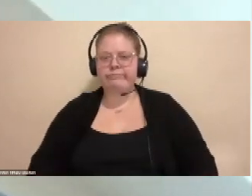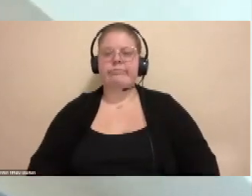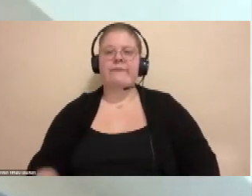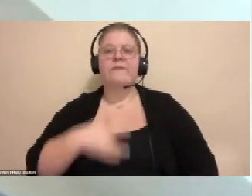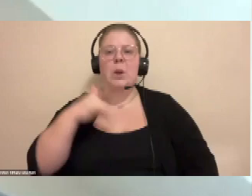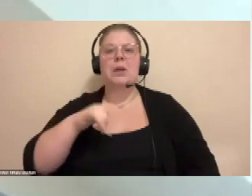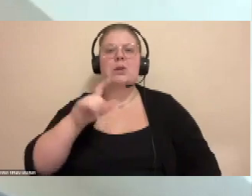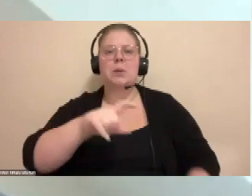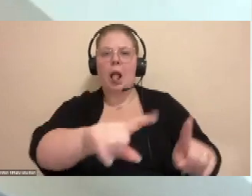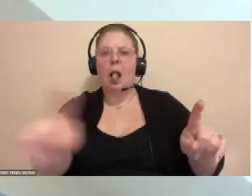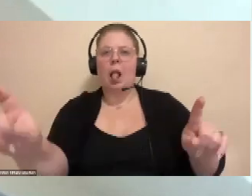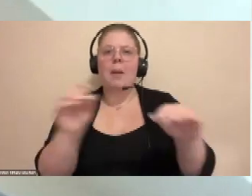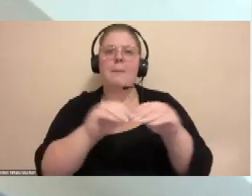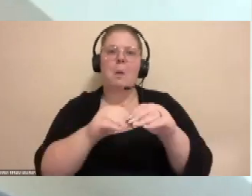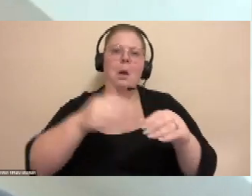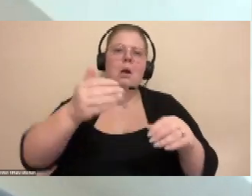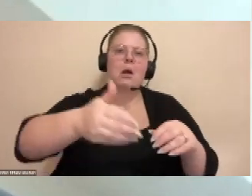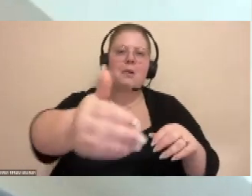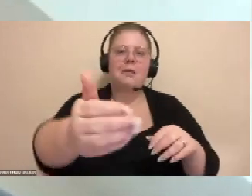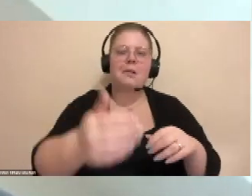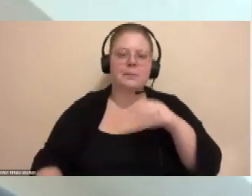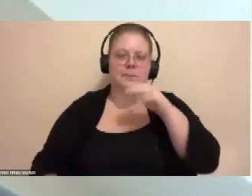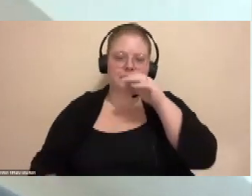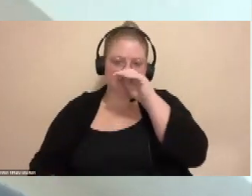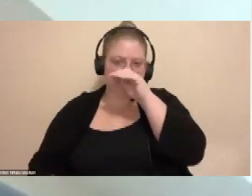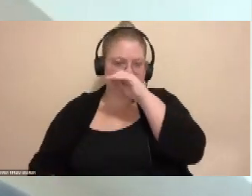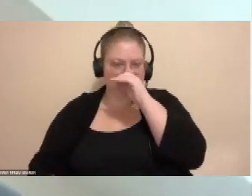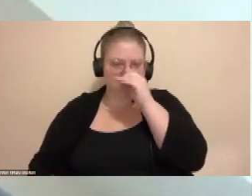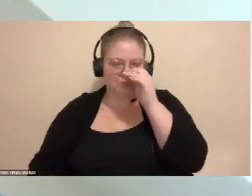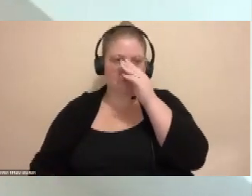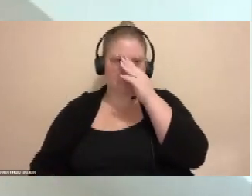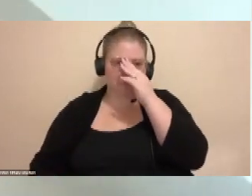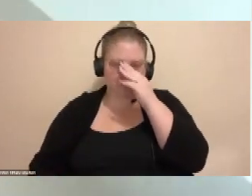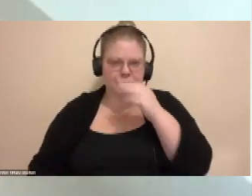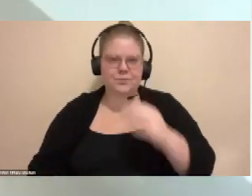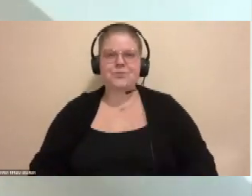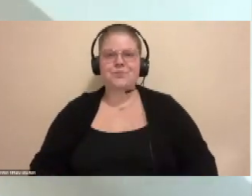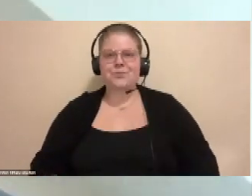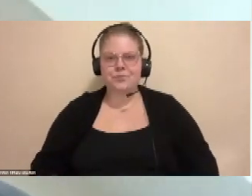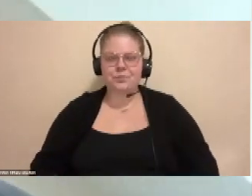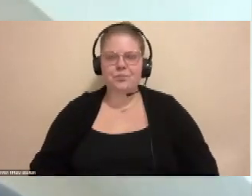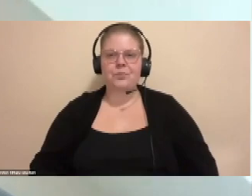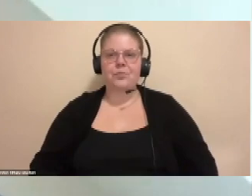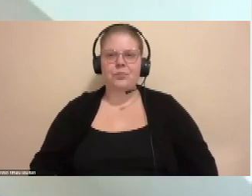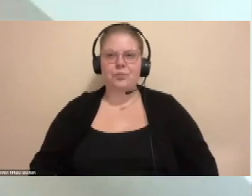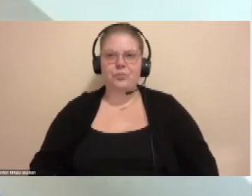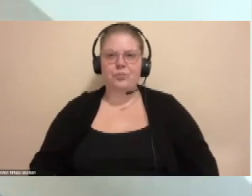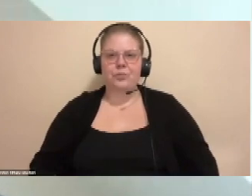There are a lot of data collection, it's a lot of data collection oriented towards older adults.